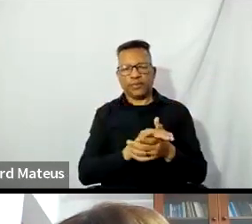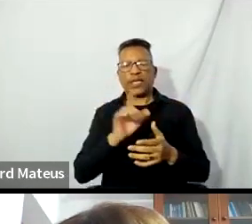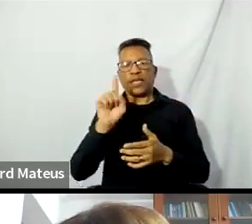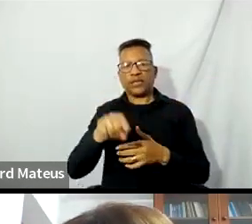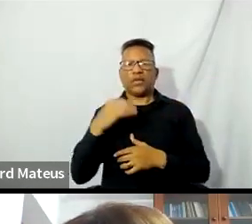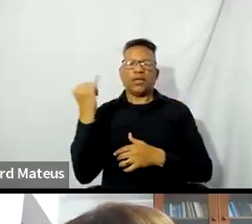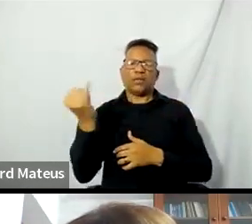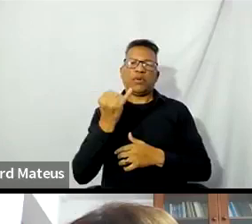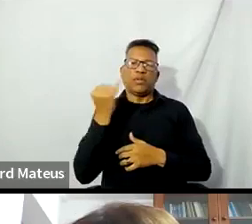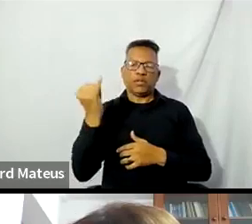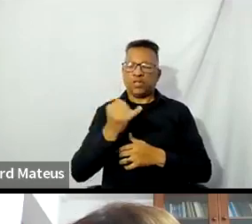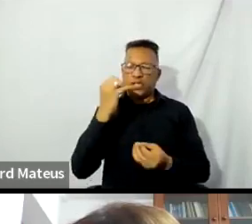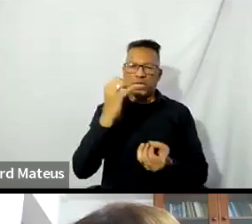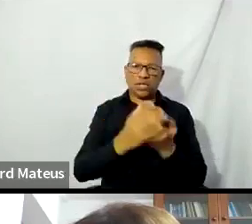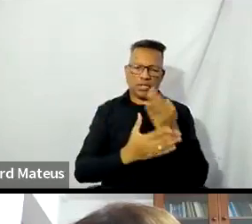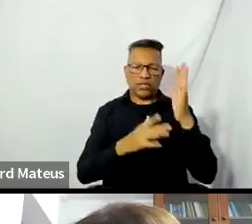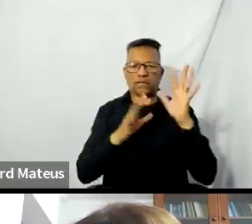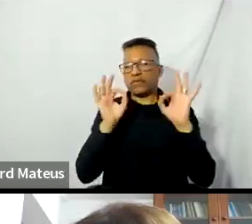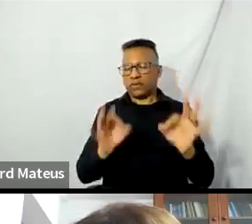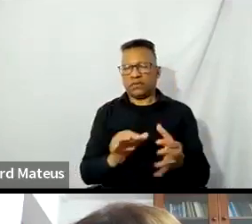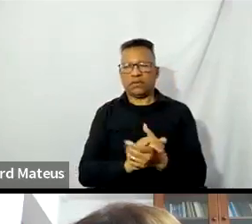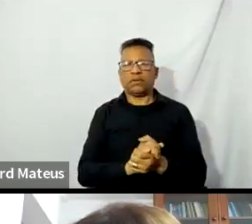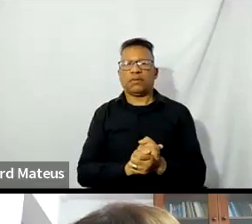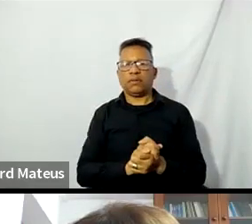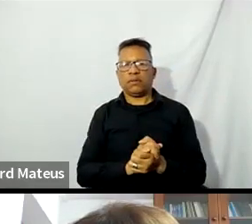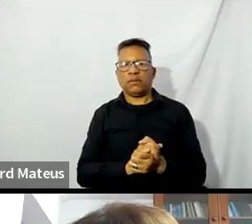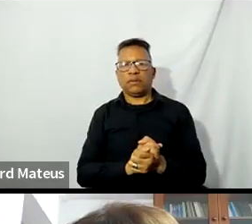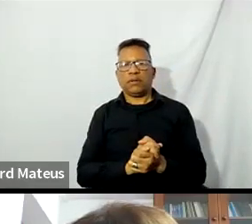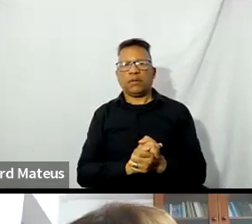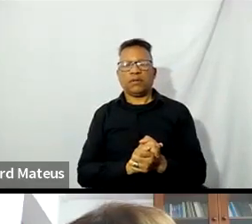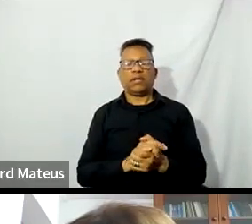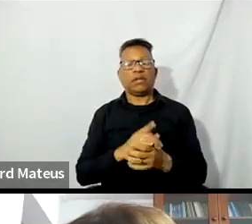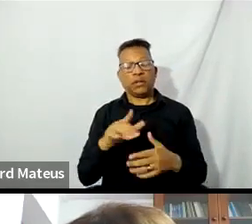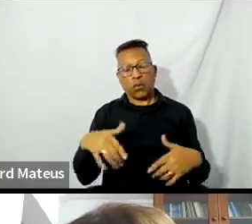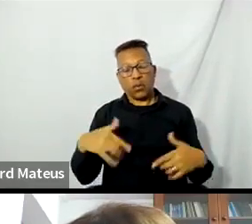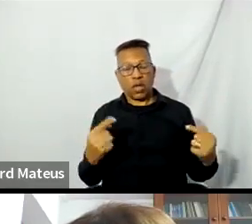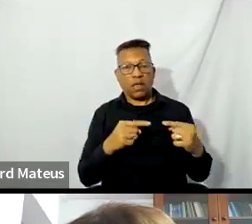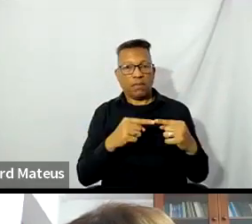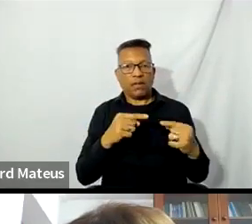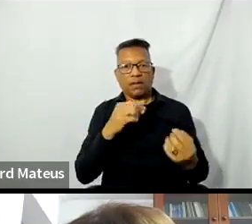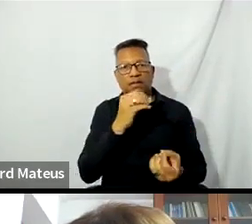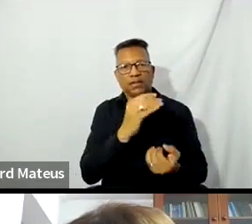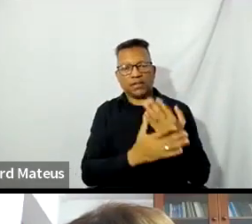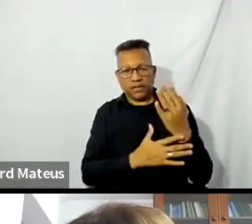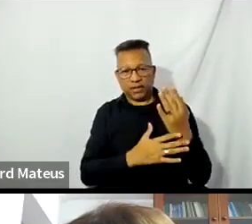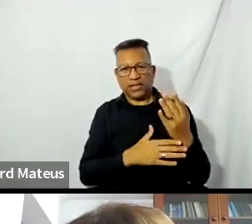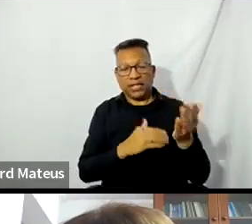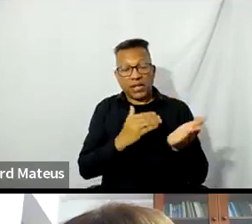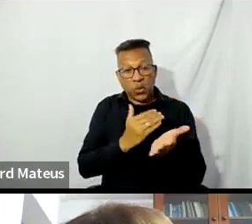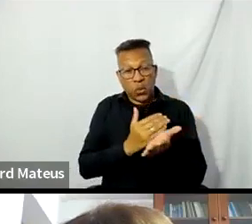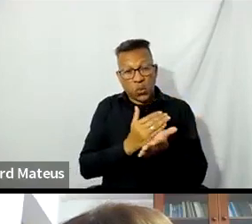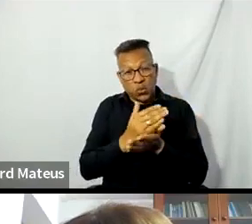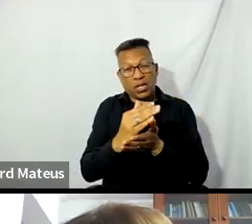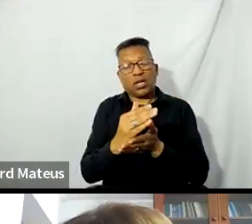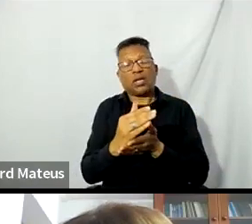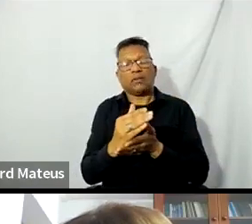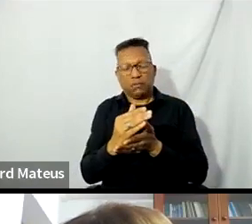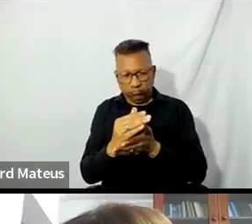inherently creative. So create inherently creative. So create. ity is ity is there right from the beginning is there right from the beginning. If we take self movement If we take self movement and self act